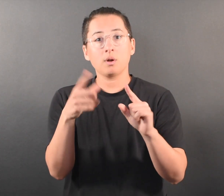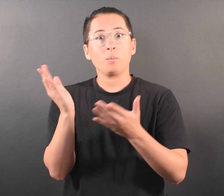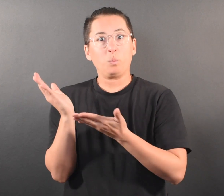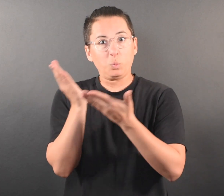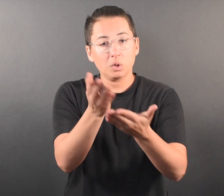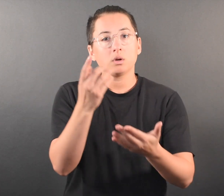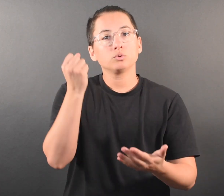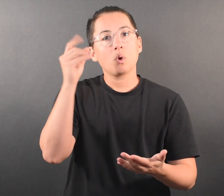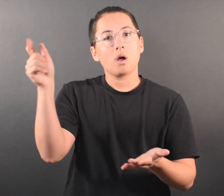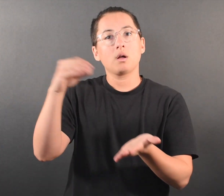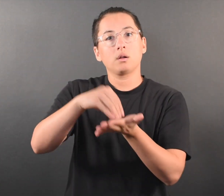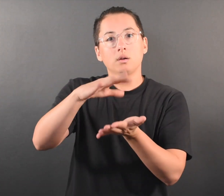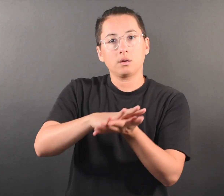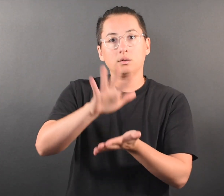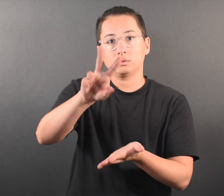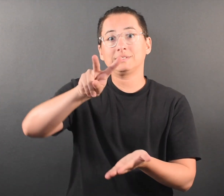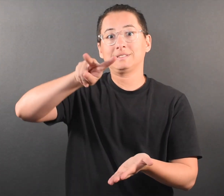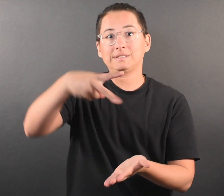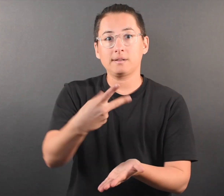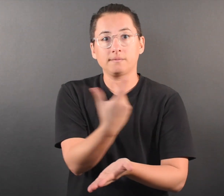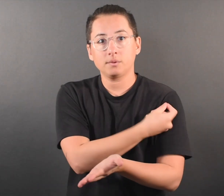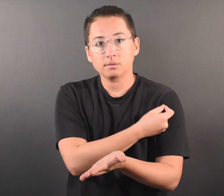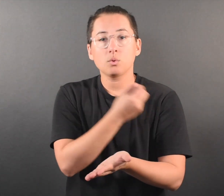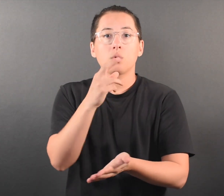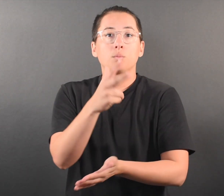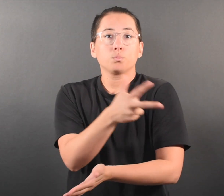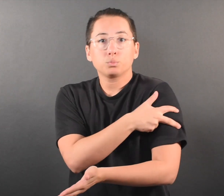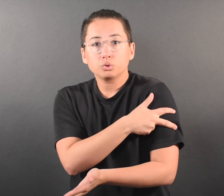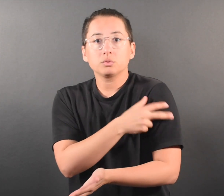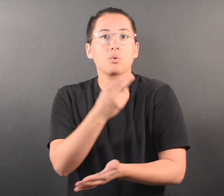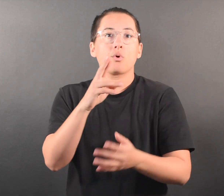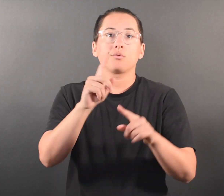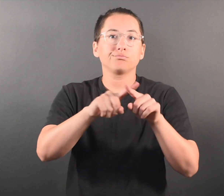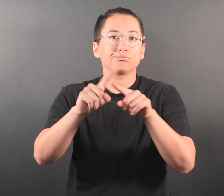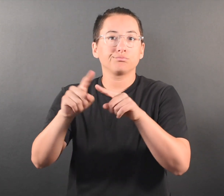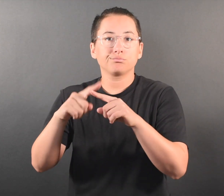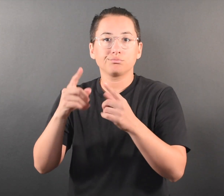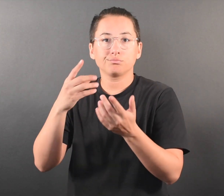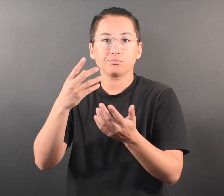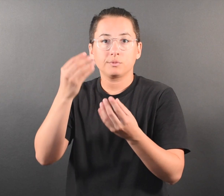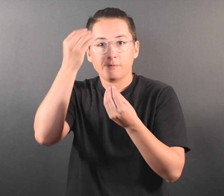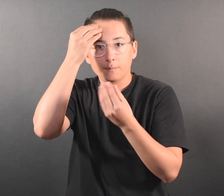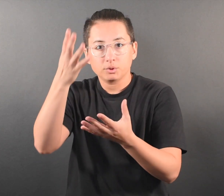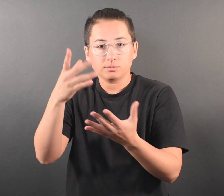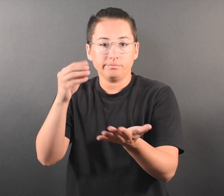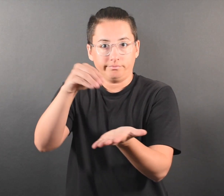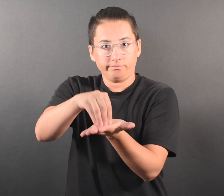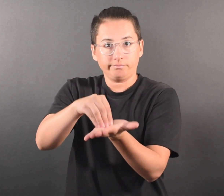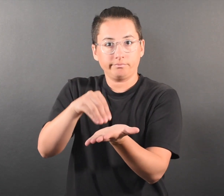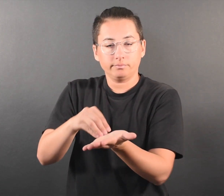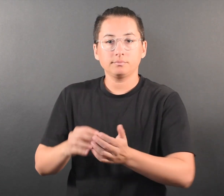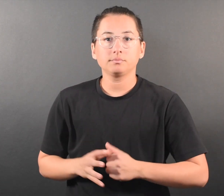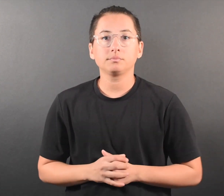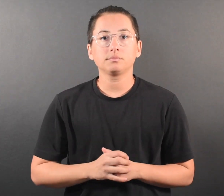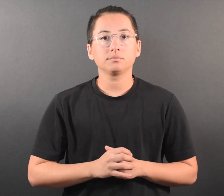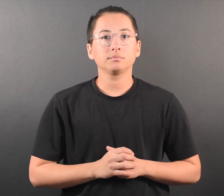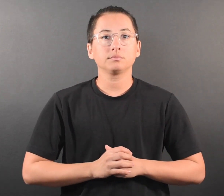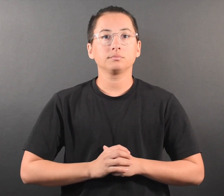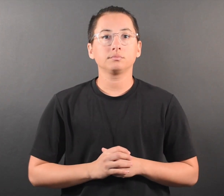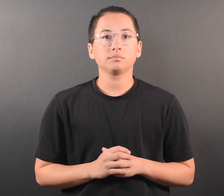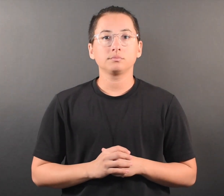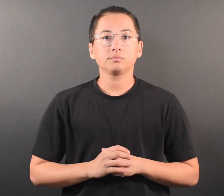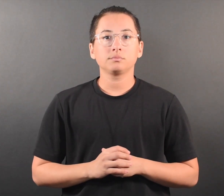dose of mRNA vaccine for people with certain immunocompromising conditions, or a booster dose.